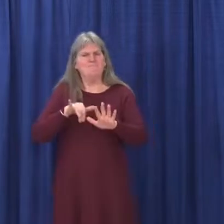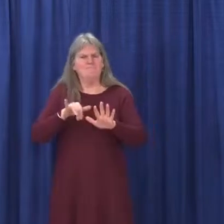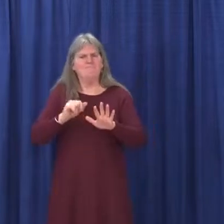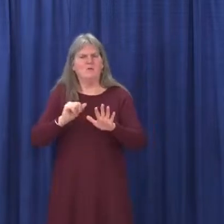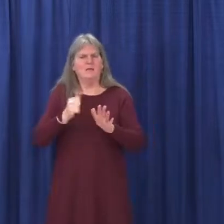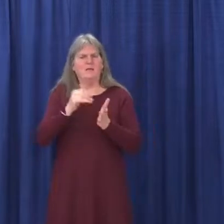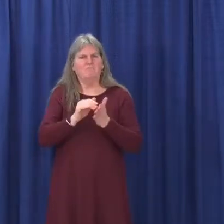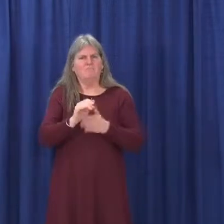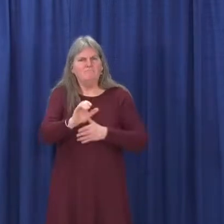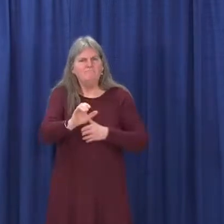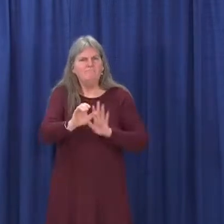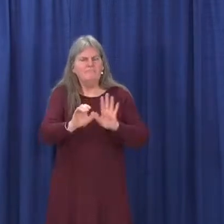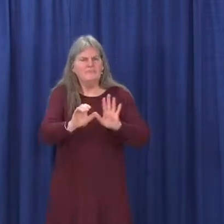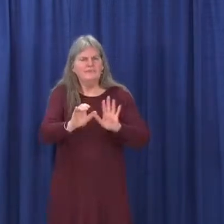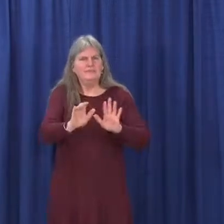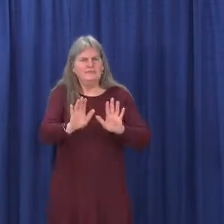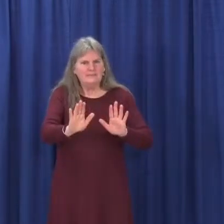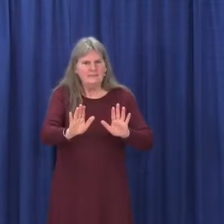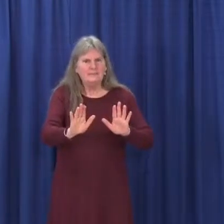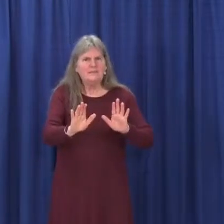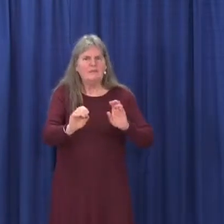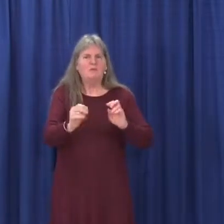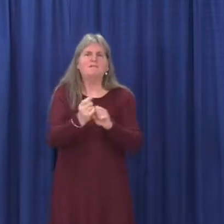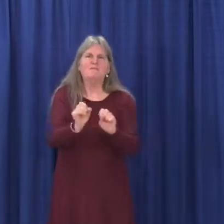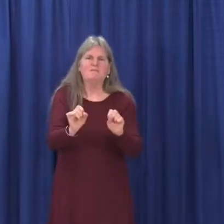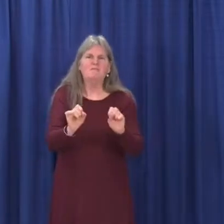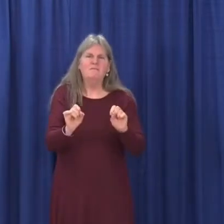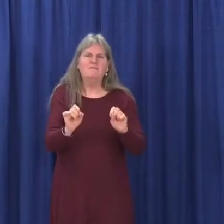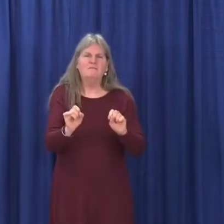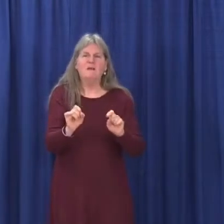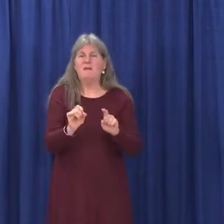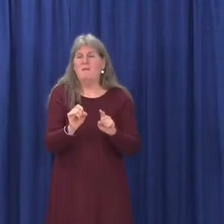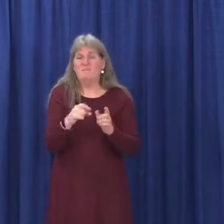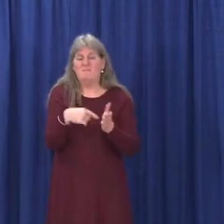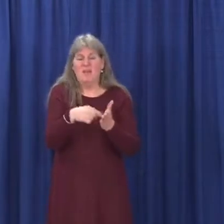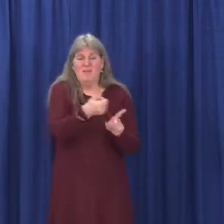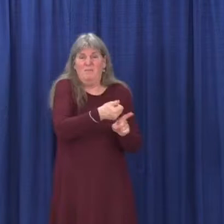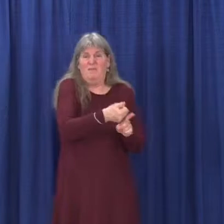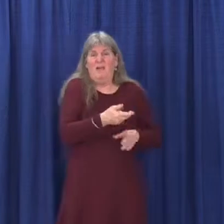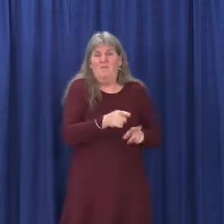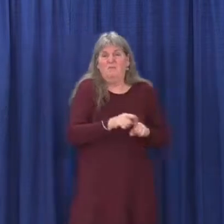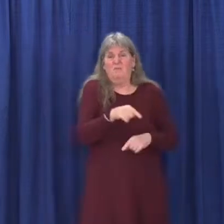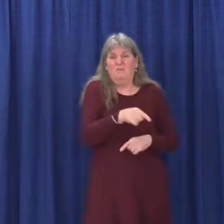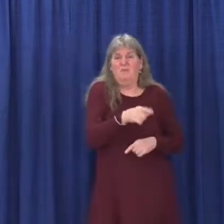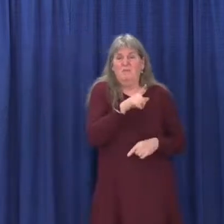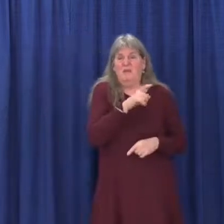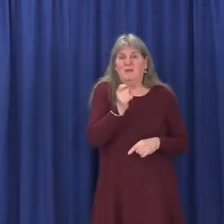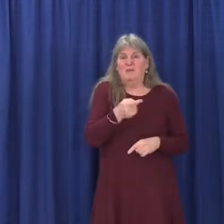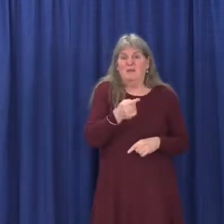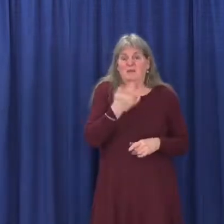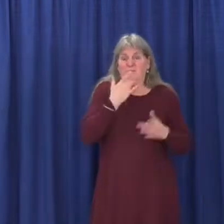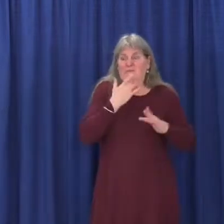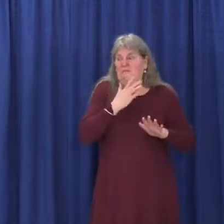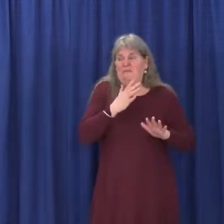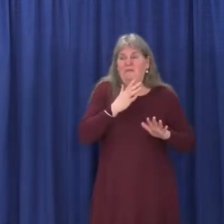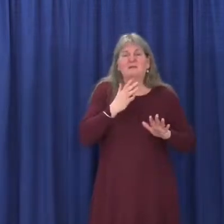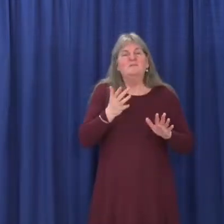to take, potentially, even salary on their own. With that being said, I think-- you know, our hope at-- at